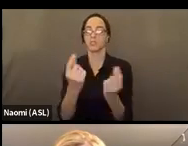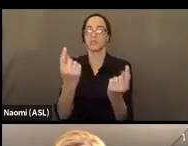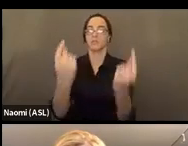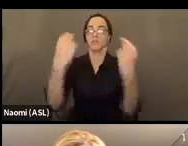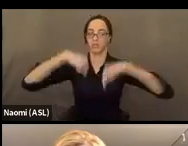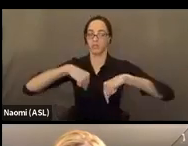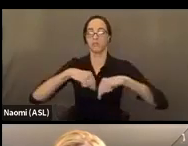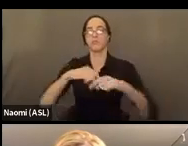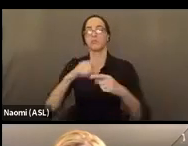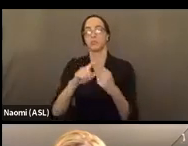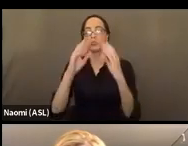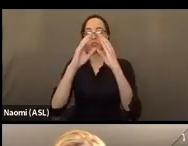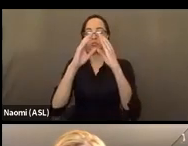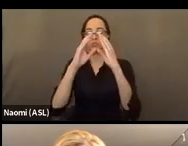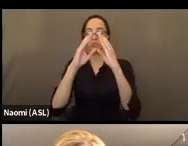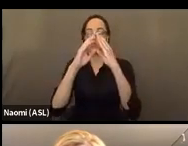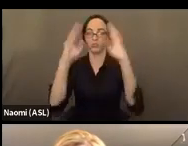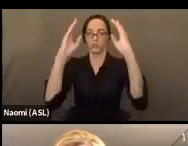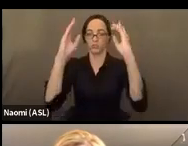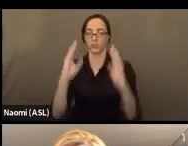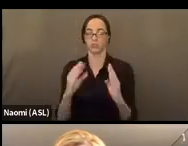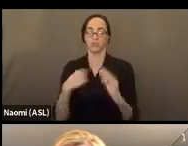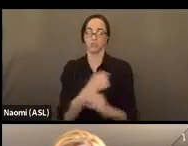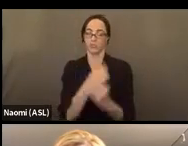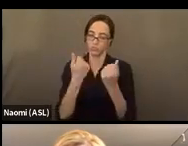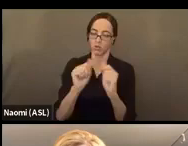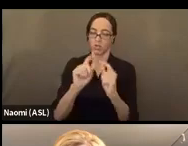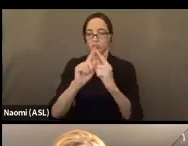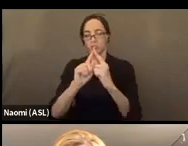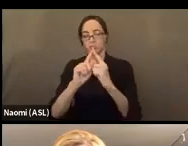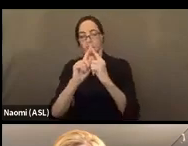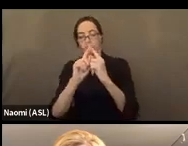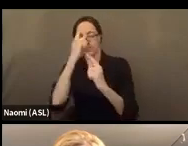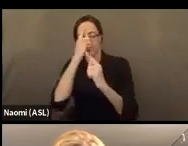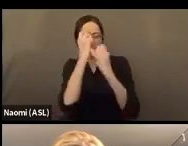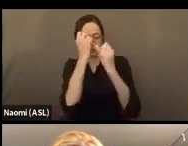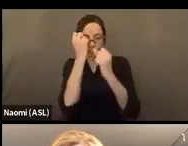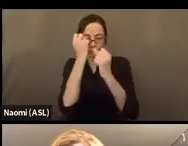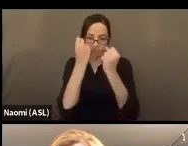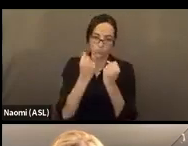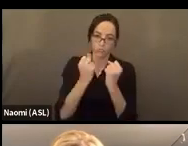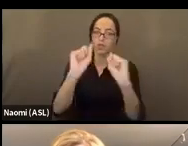them to be housed but certainly they're they're in our minds when we have to plan for disasters